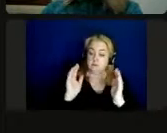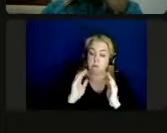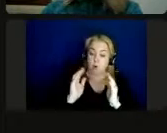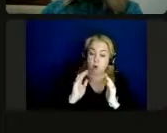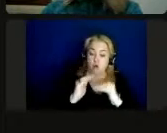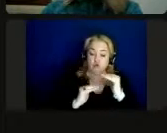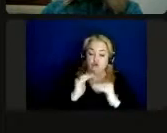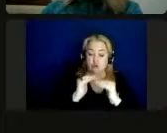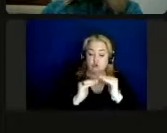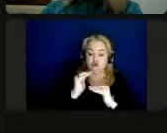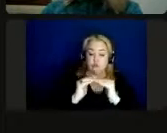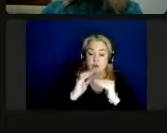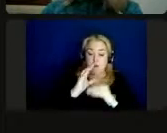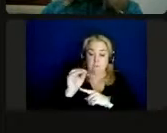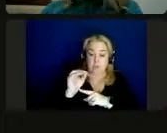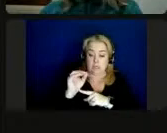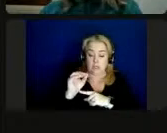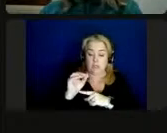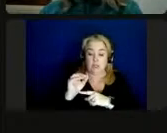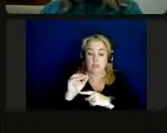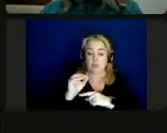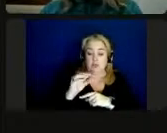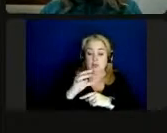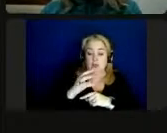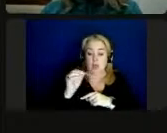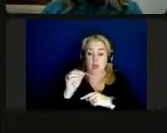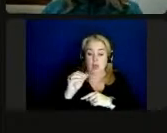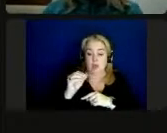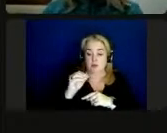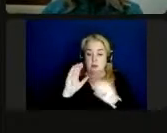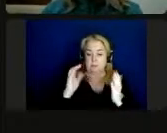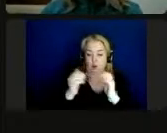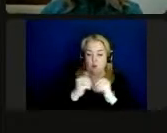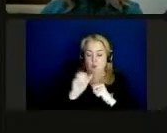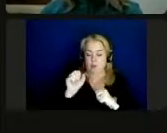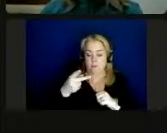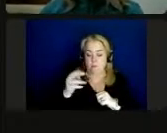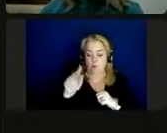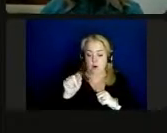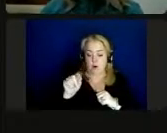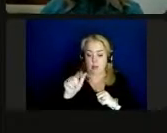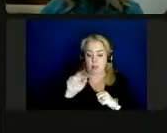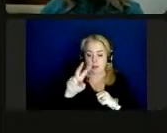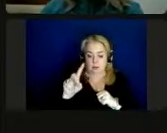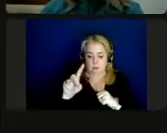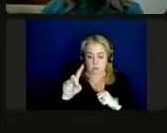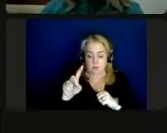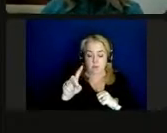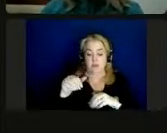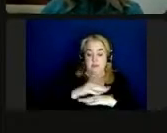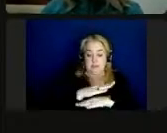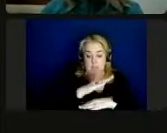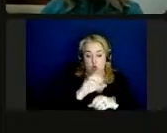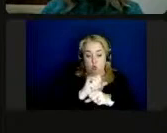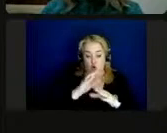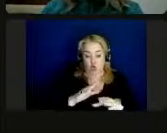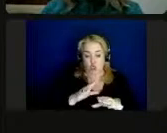BUT I THINK WE CAN. WELL, ONE OF THE CONCERNS I